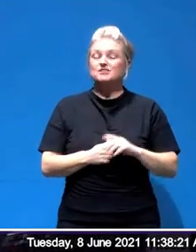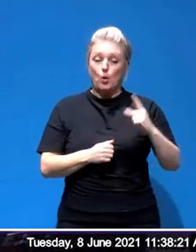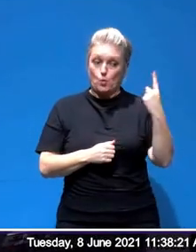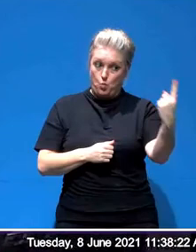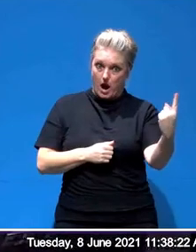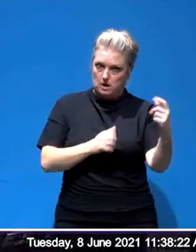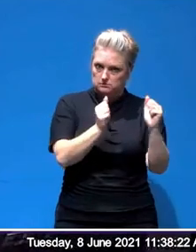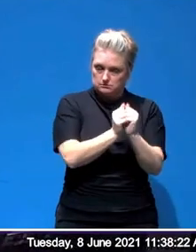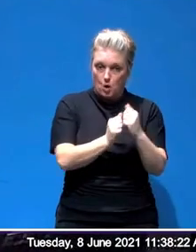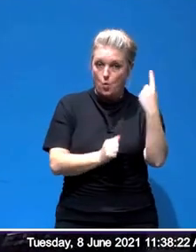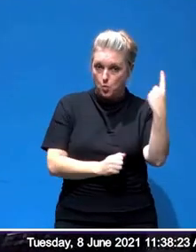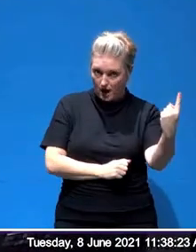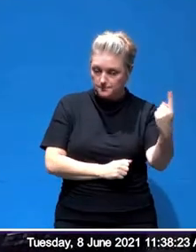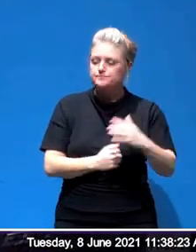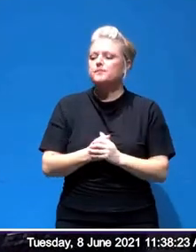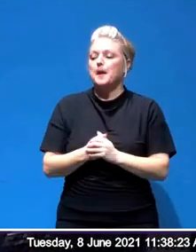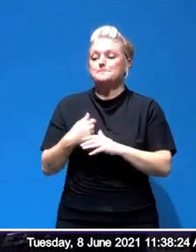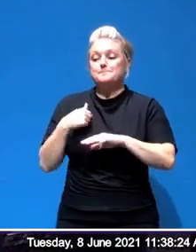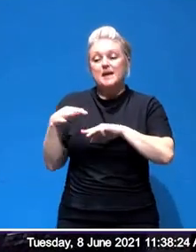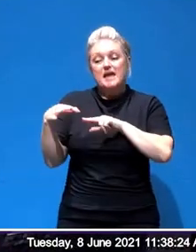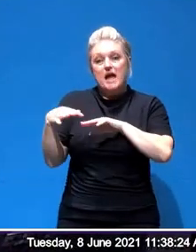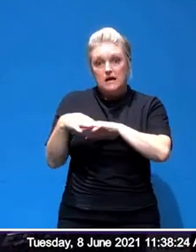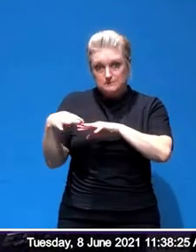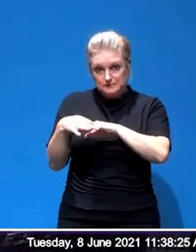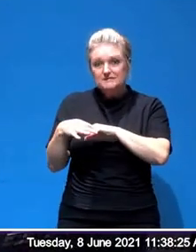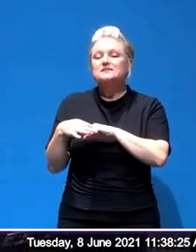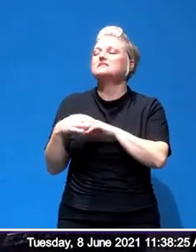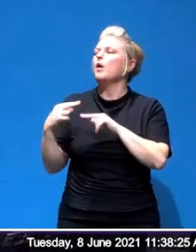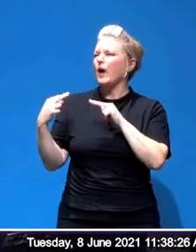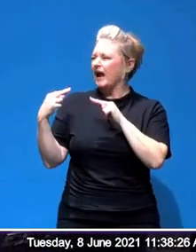And we just decided that it wasn't appropriate for him.